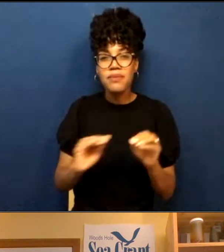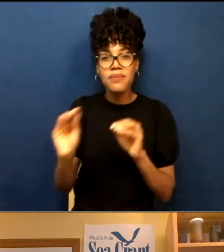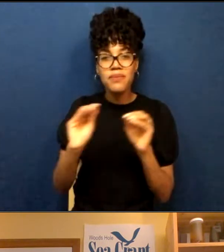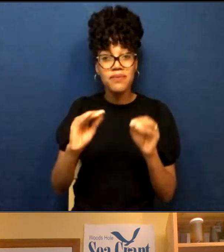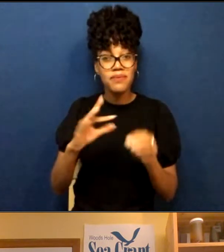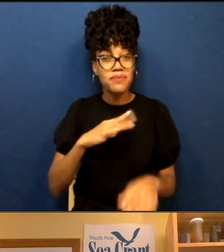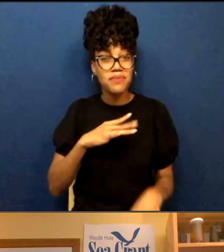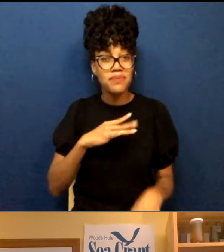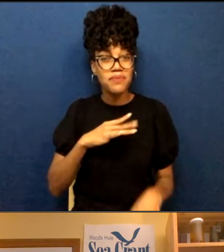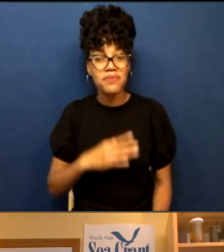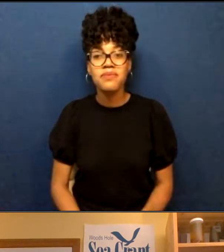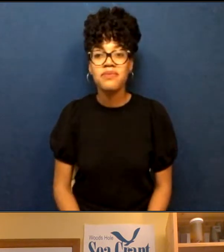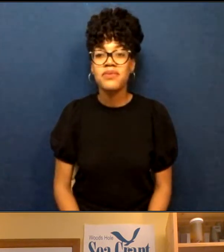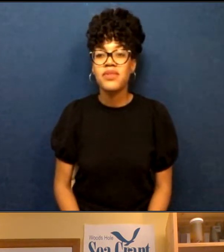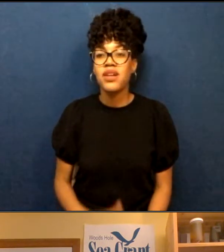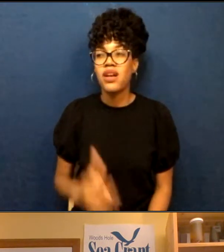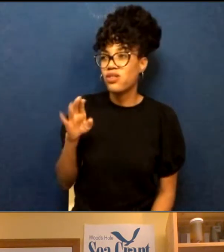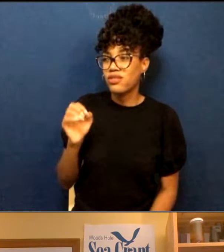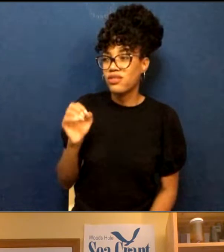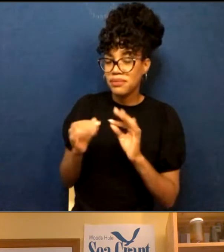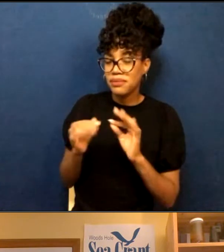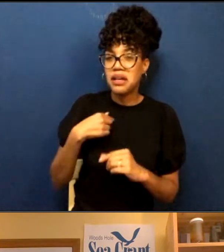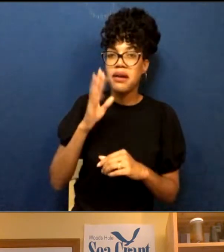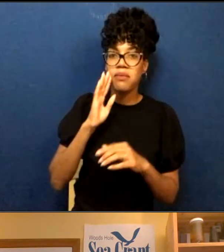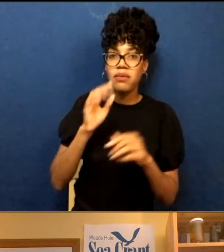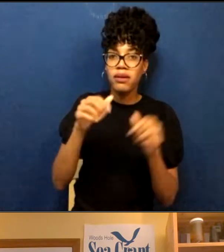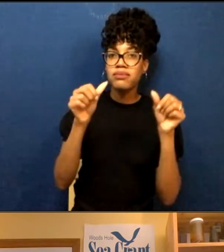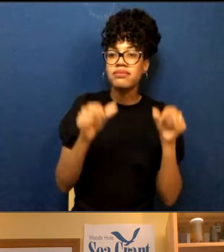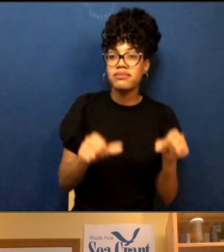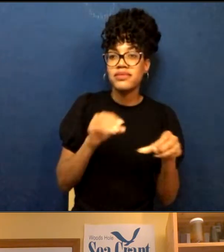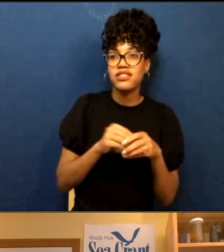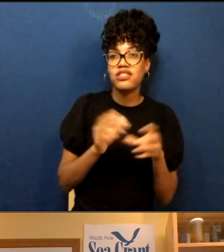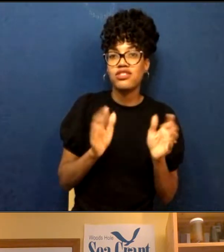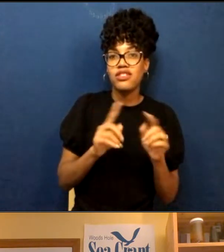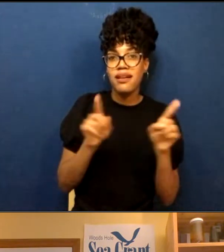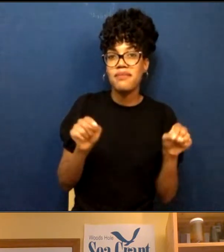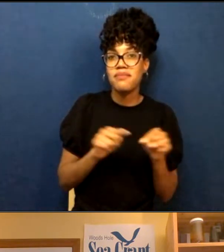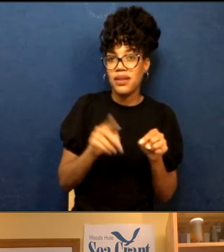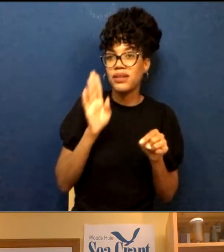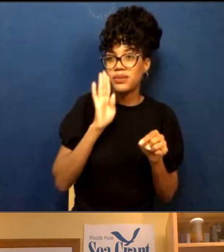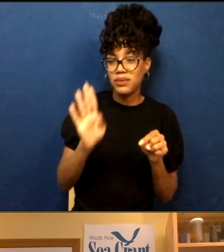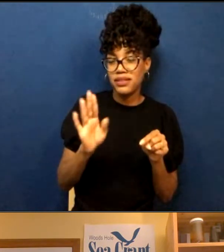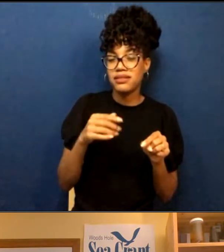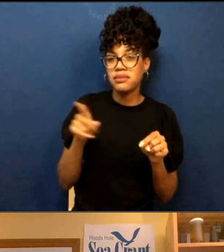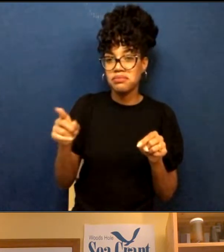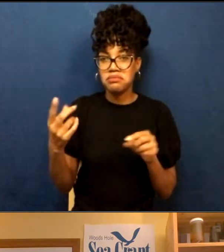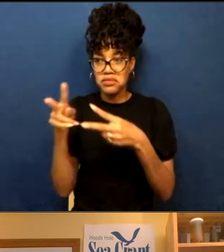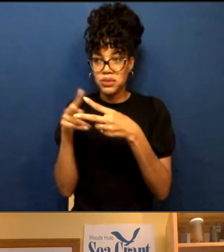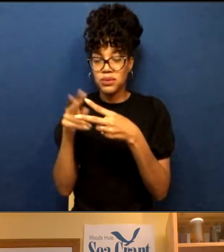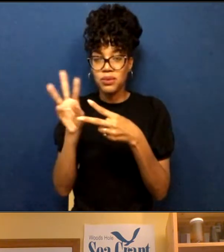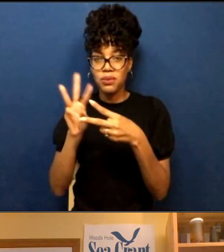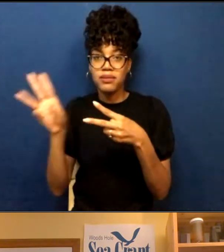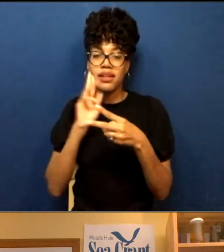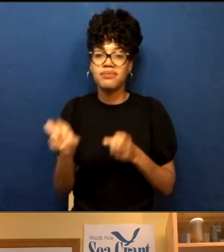And I'll be sure to put those in the chat box as soon as we're done answering questions. I'll put in what Jenny just shared with you so that you have those resources.